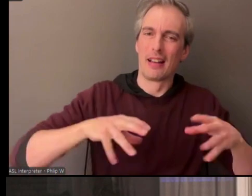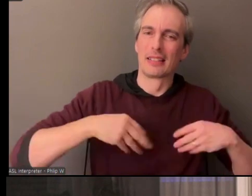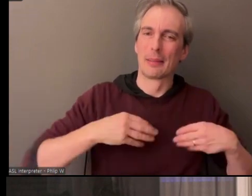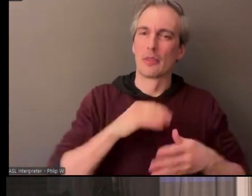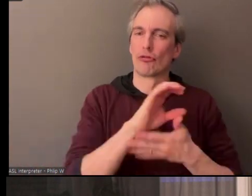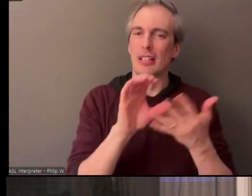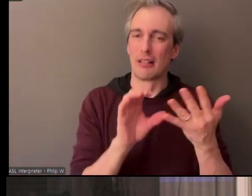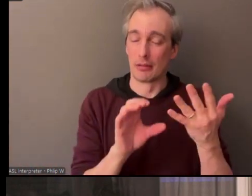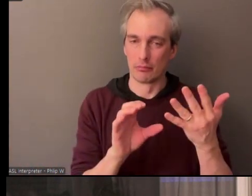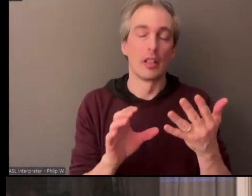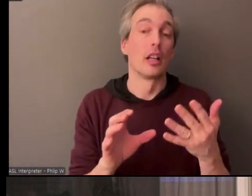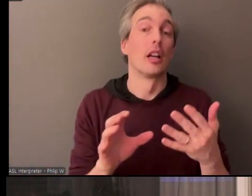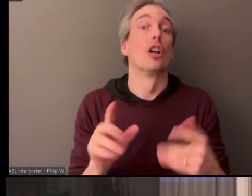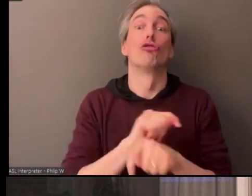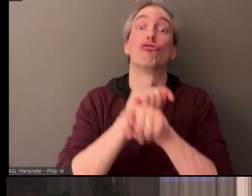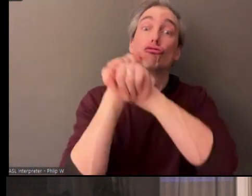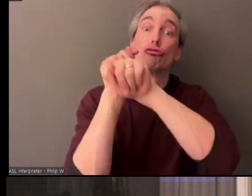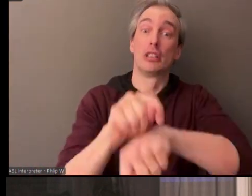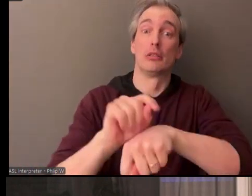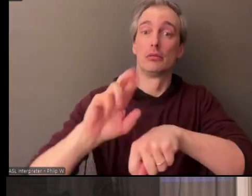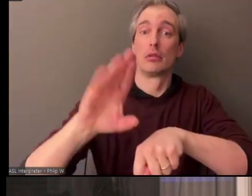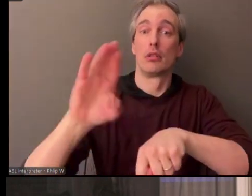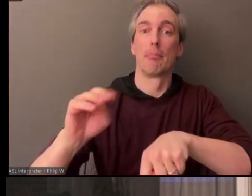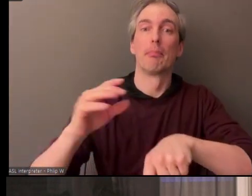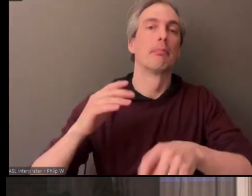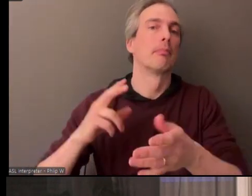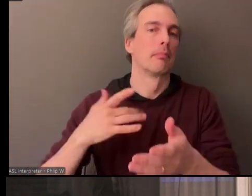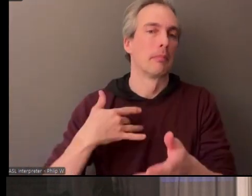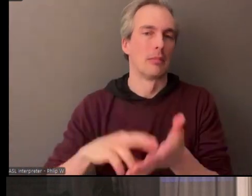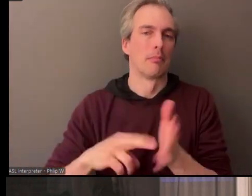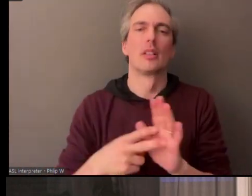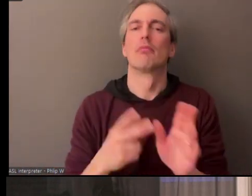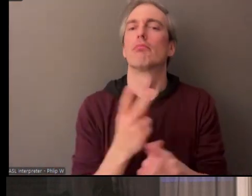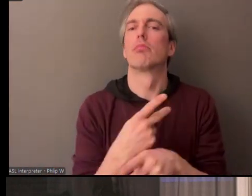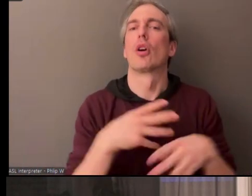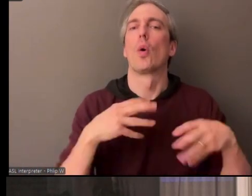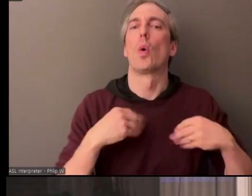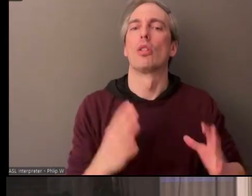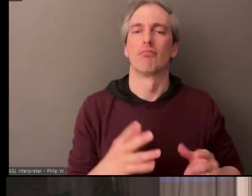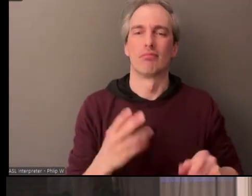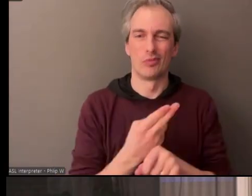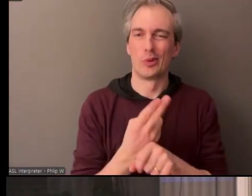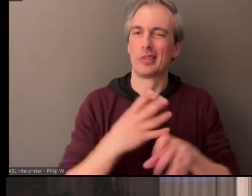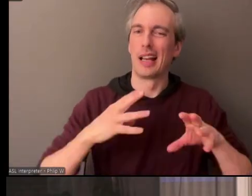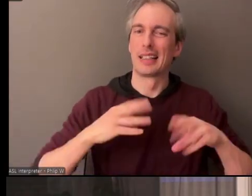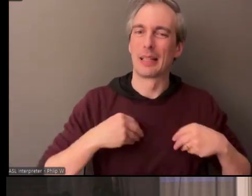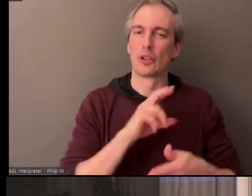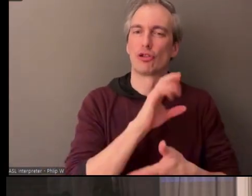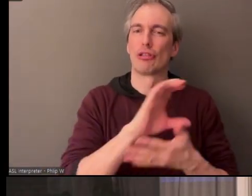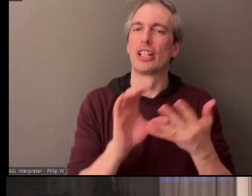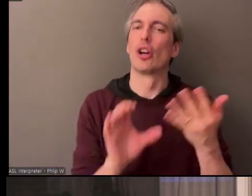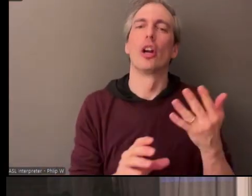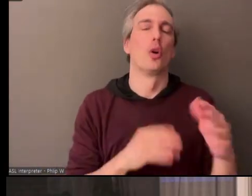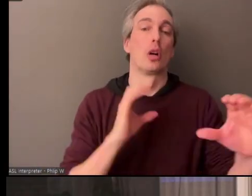They use acceptance criteria to communicate what success looks like. And how to hold their team accountable for completing that.